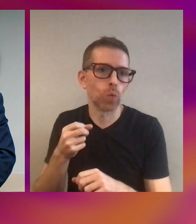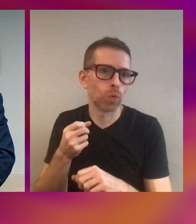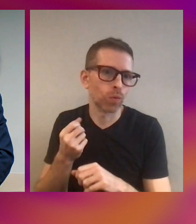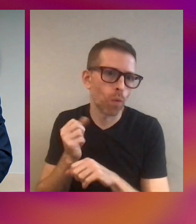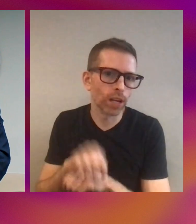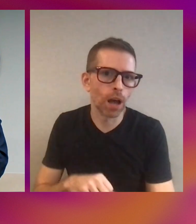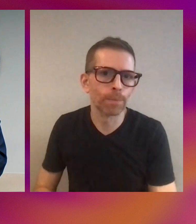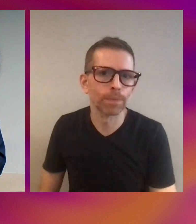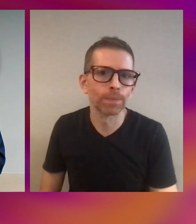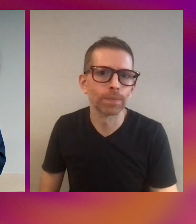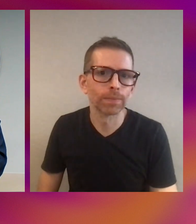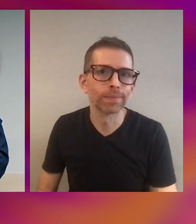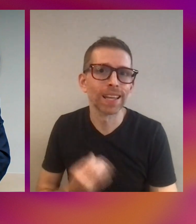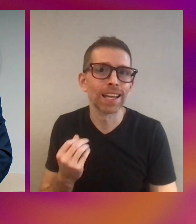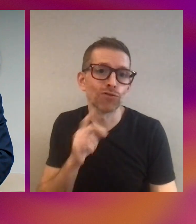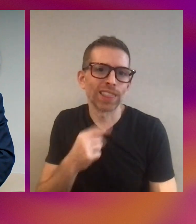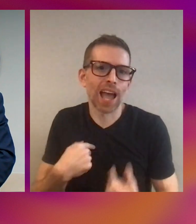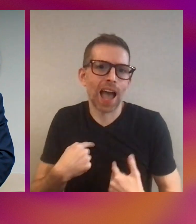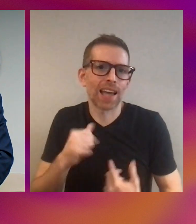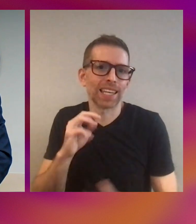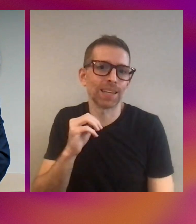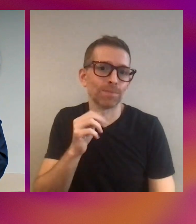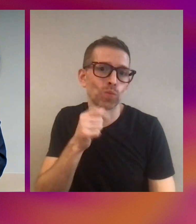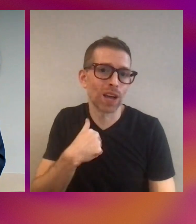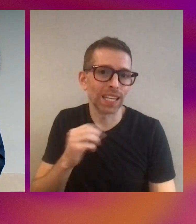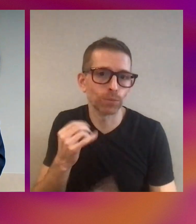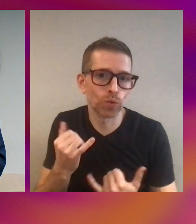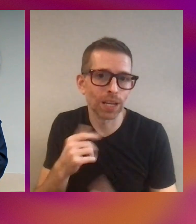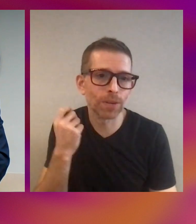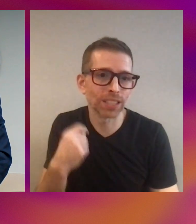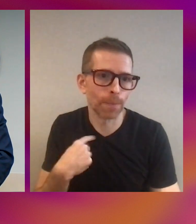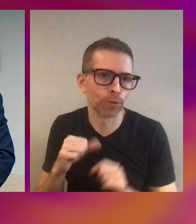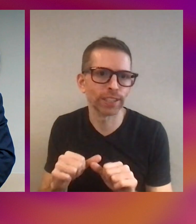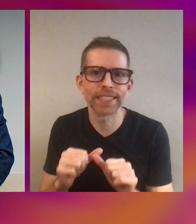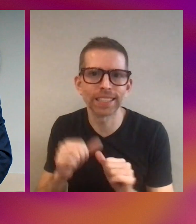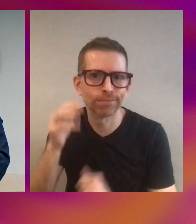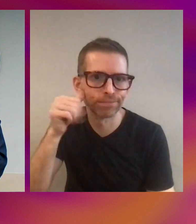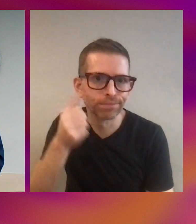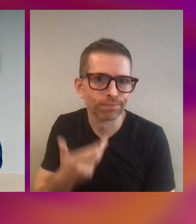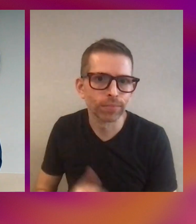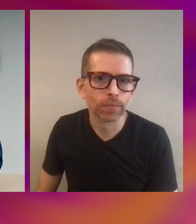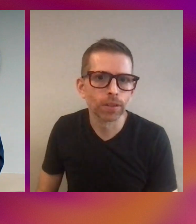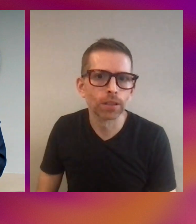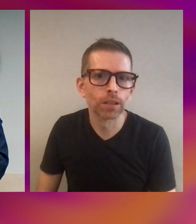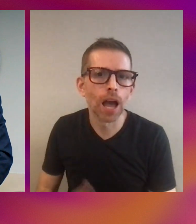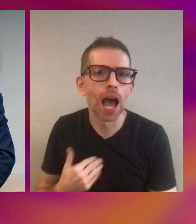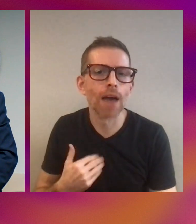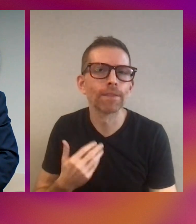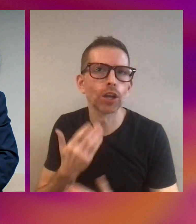and really I am who I am today because I'm persistent. I have a good understanding of